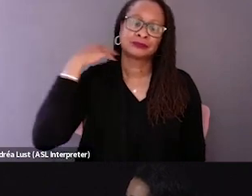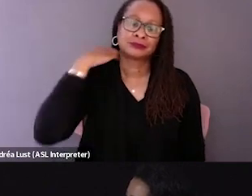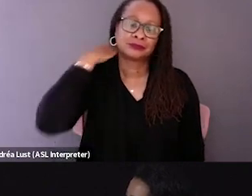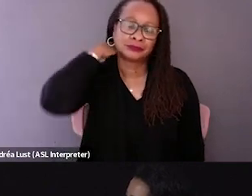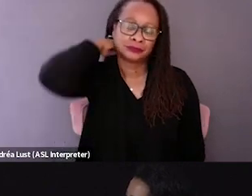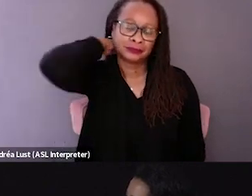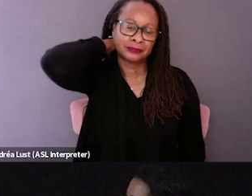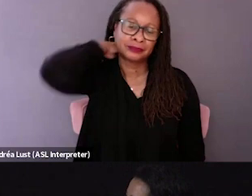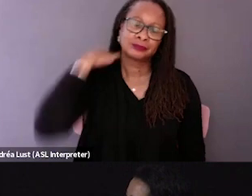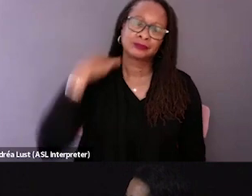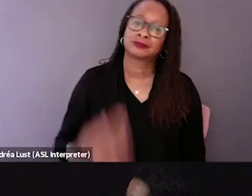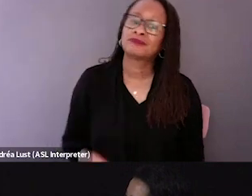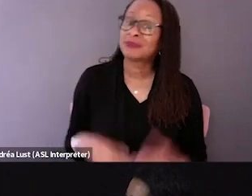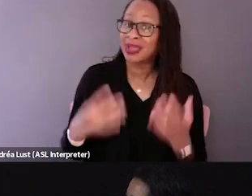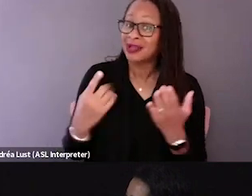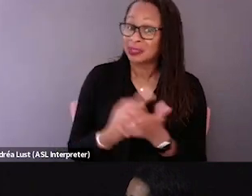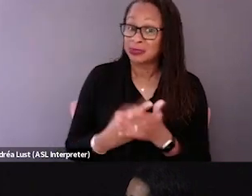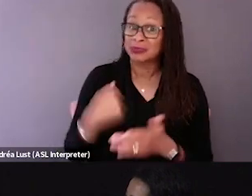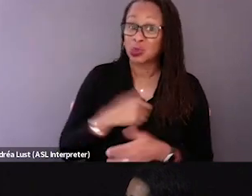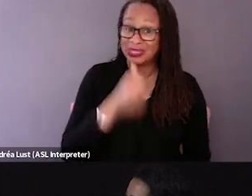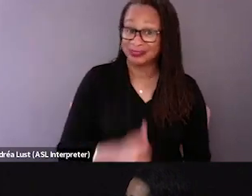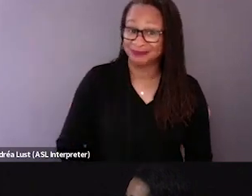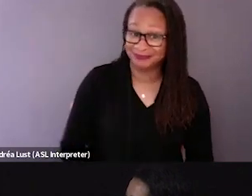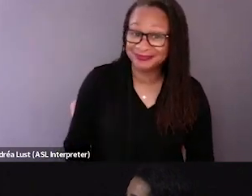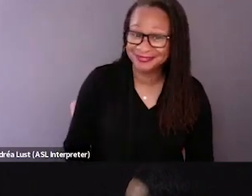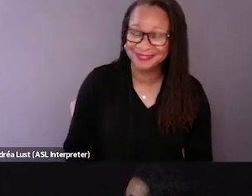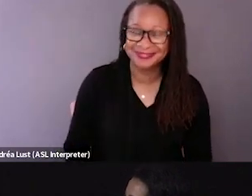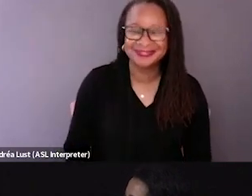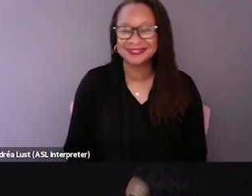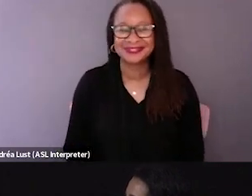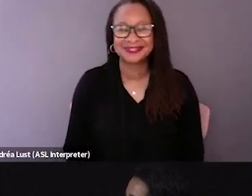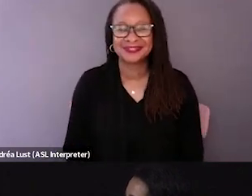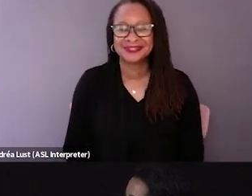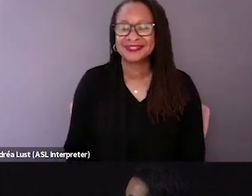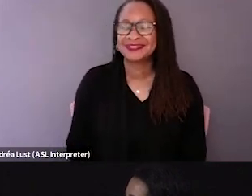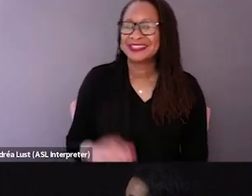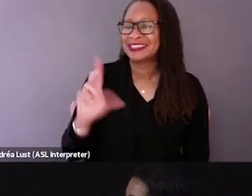Well, in some cases we didn't. I will say that. You know, in some cases I think it's just, we all do it.